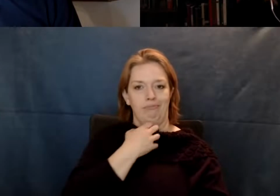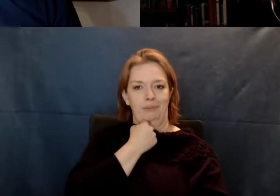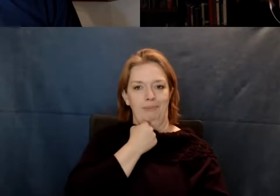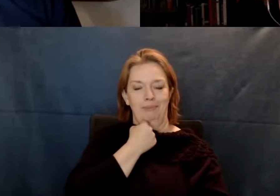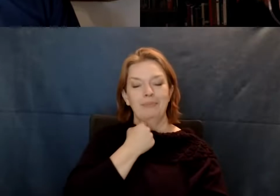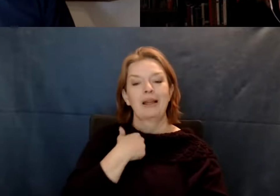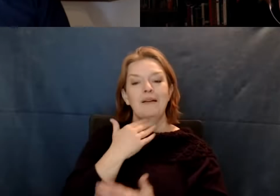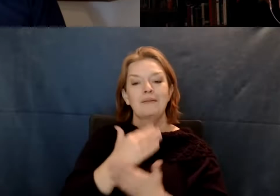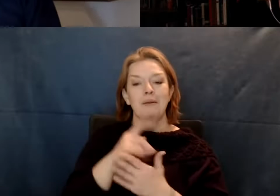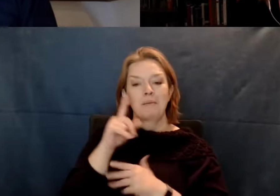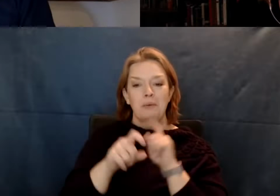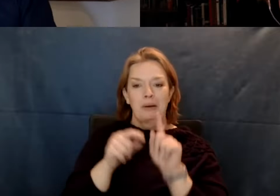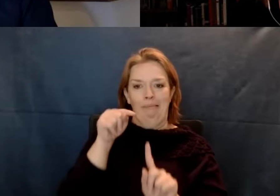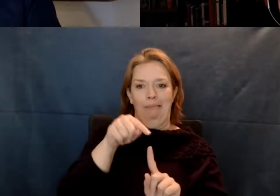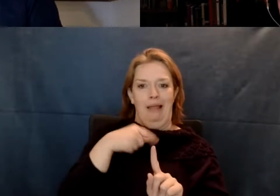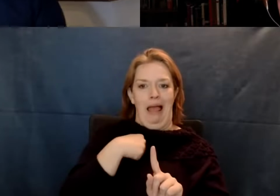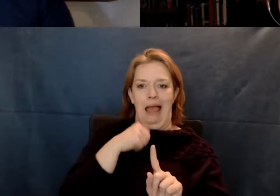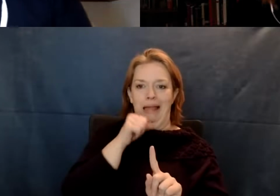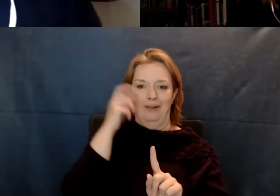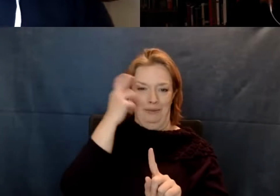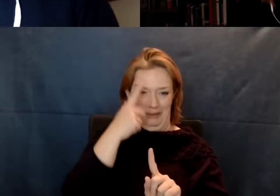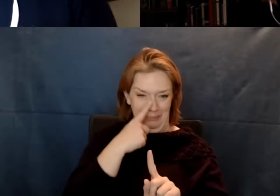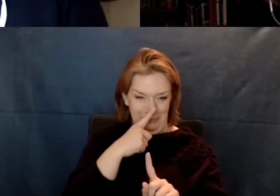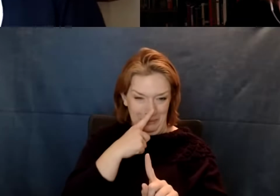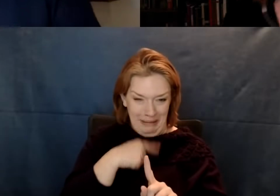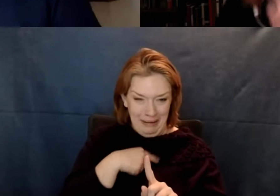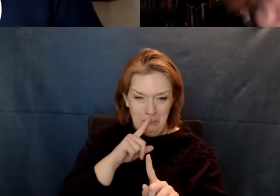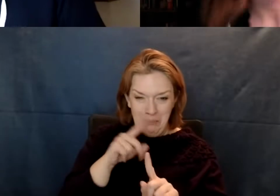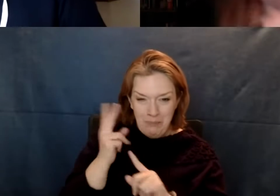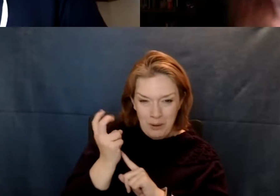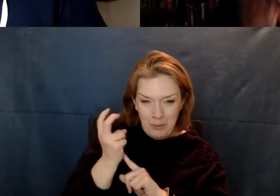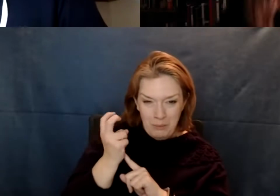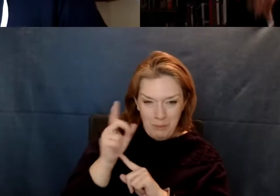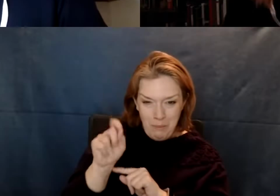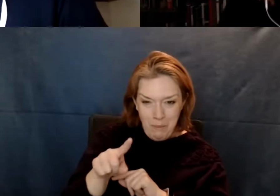that landed in there that I wasn't aware of, so do you mind? Like two more questions?